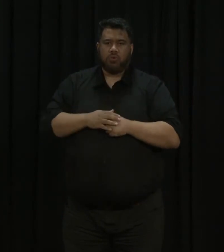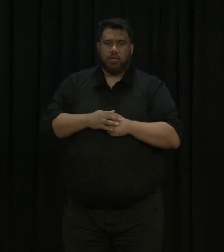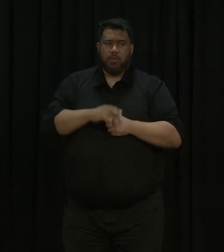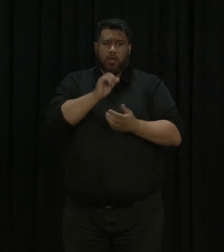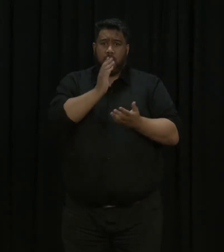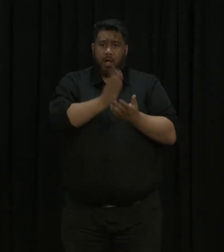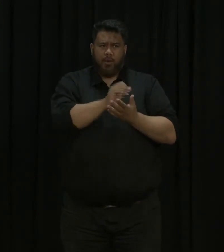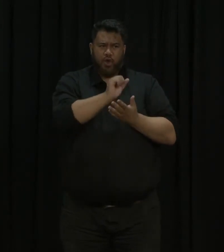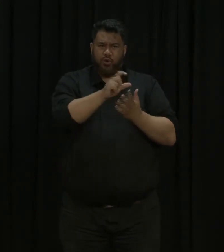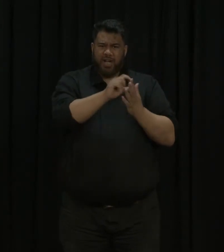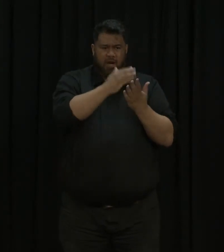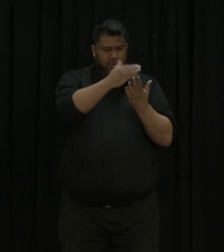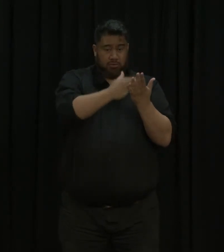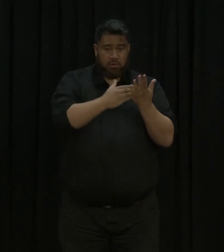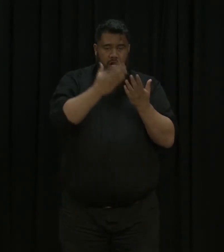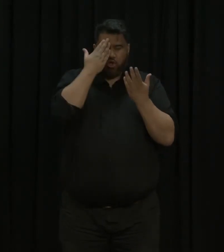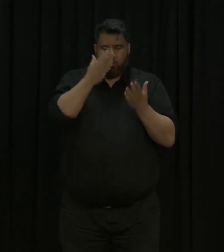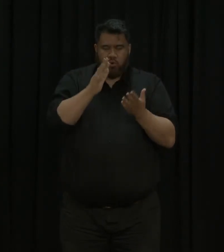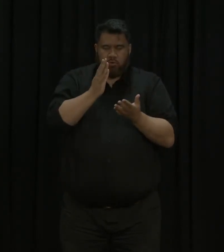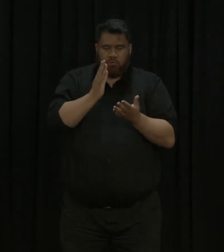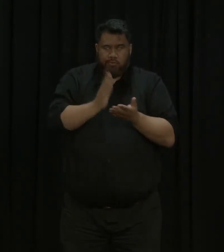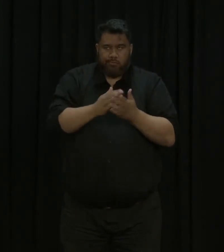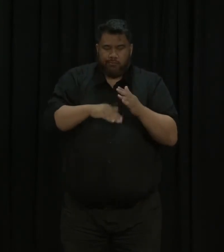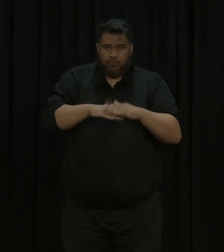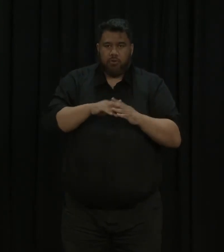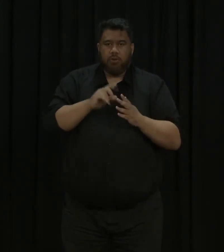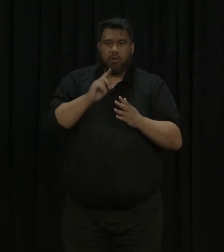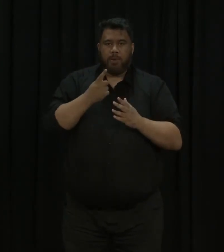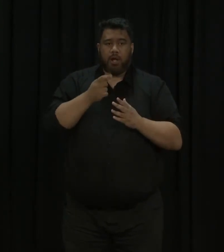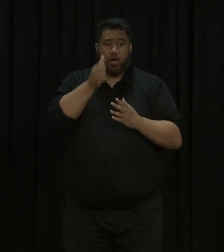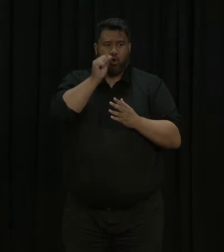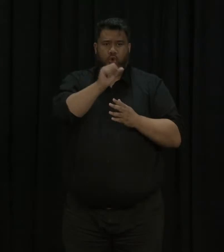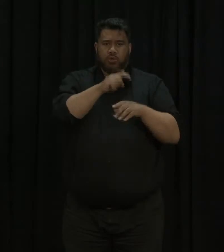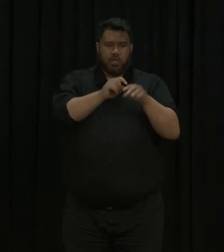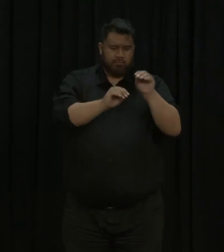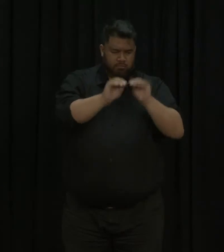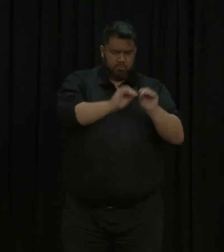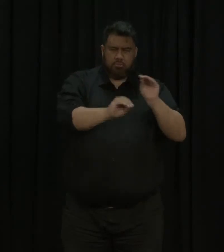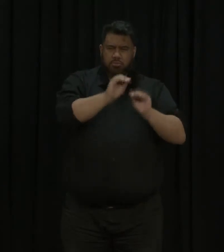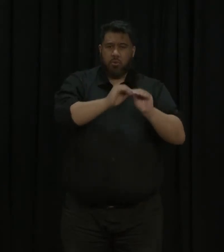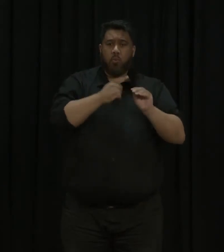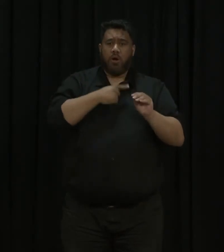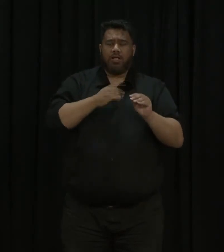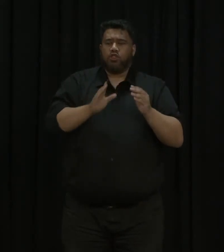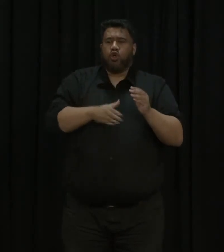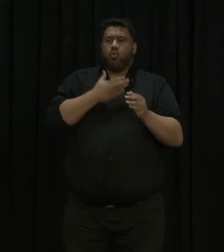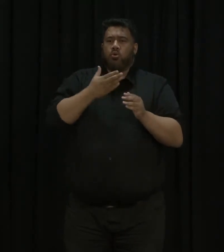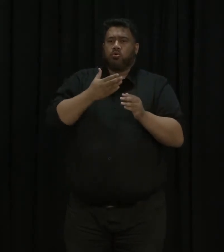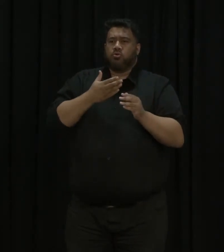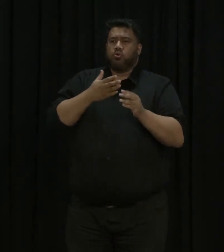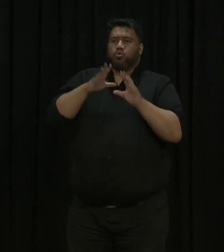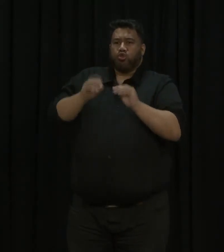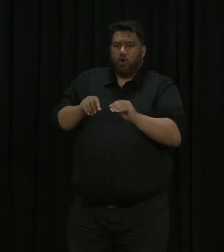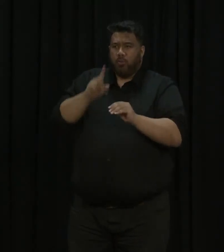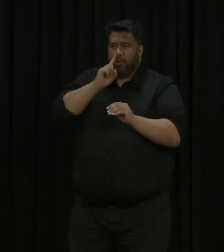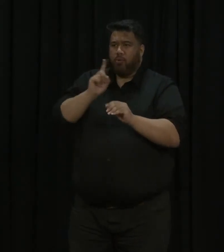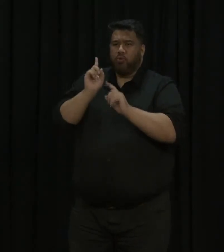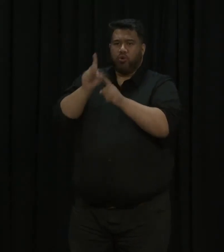forward to get vaccines. I don't think any of us want to be in a position where we are preventing people who want to be vaccinated from being vaccinated. I don't have the exact details